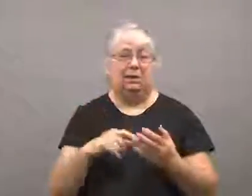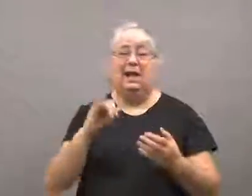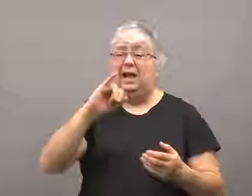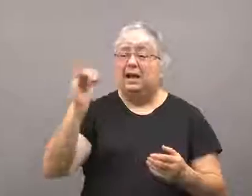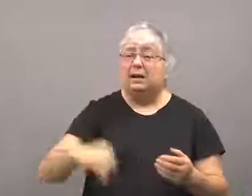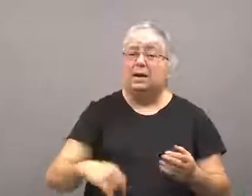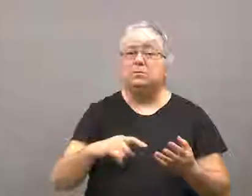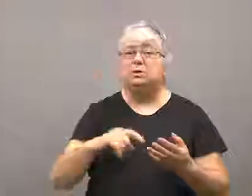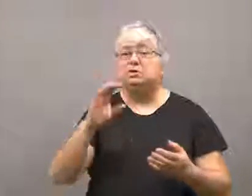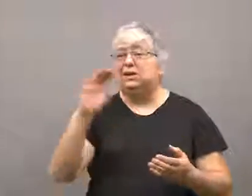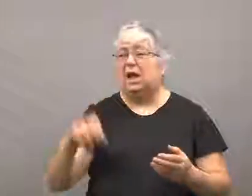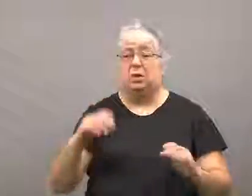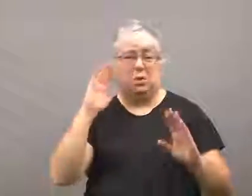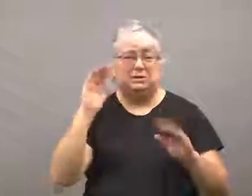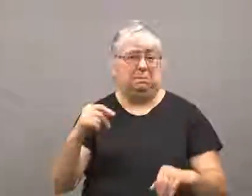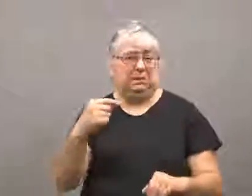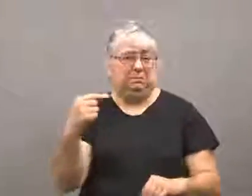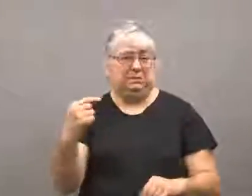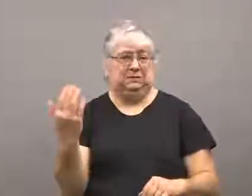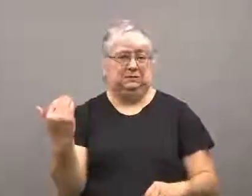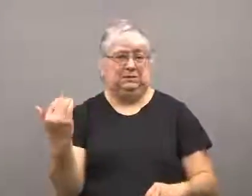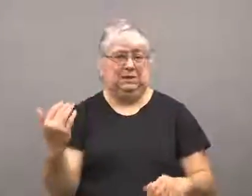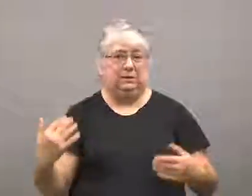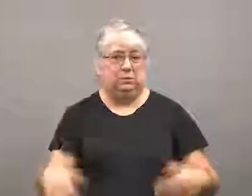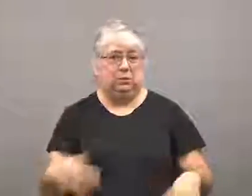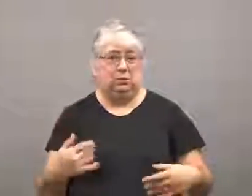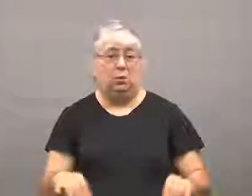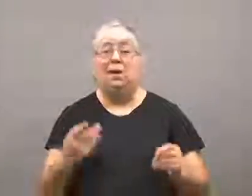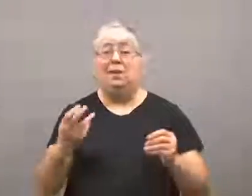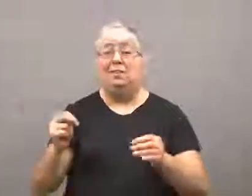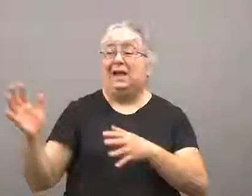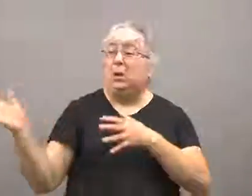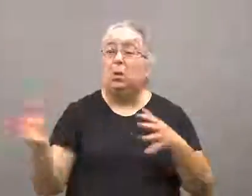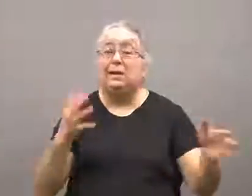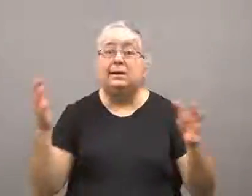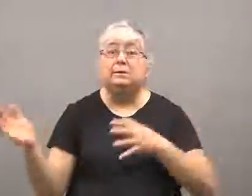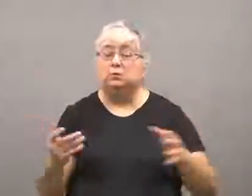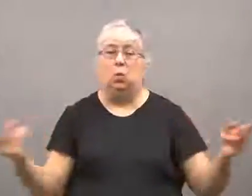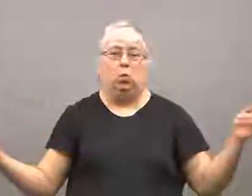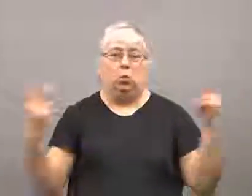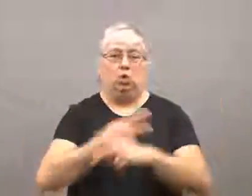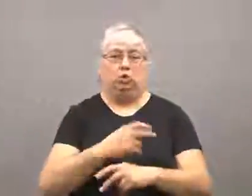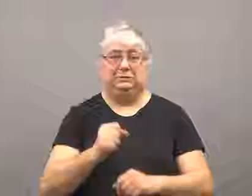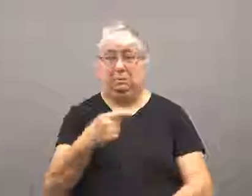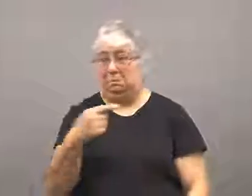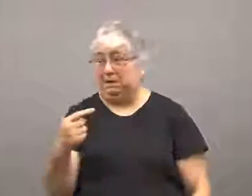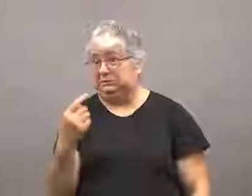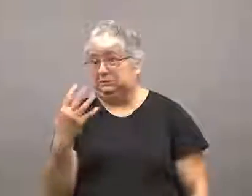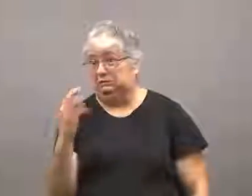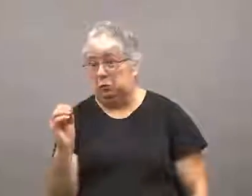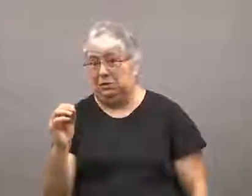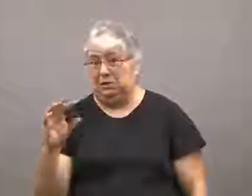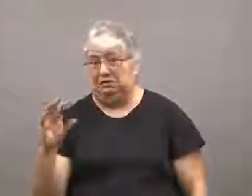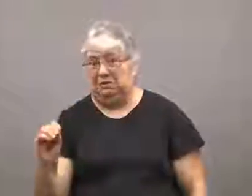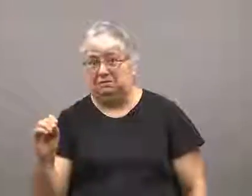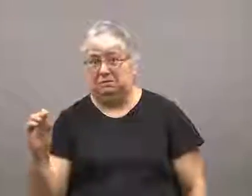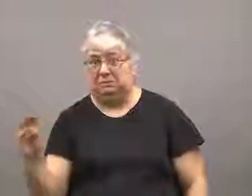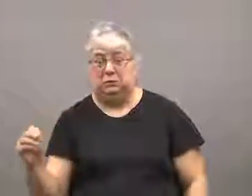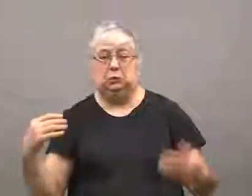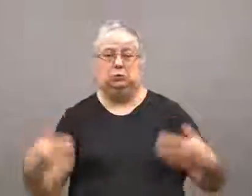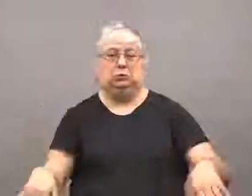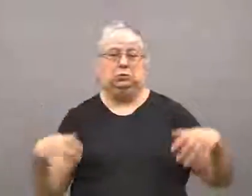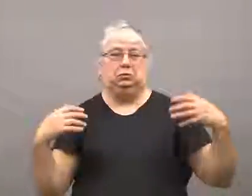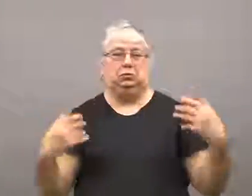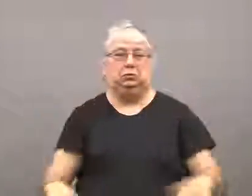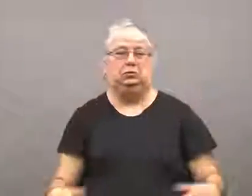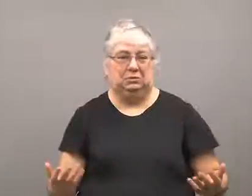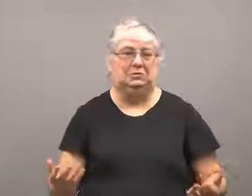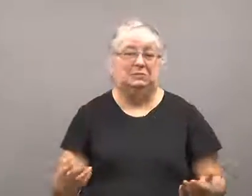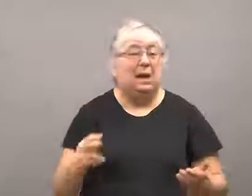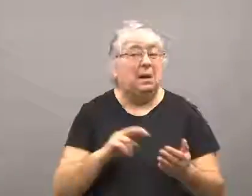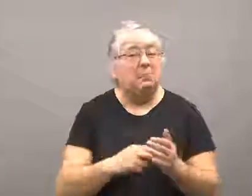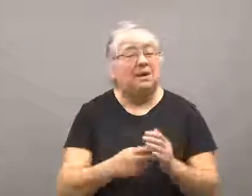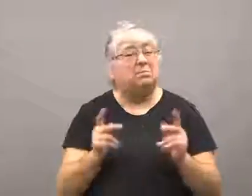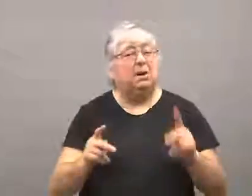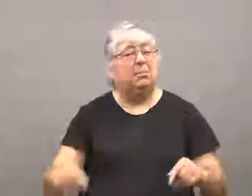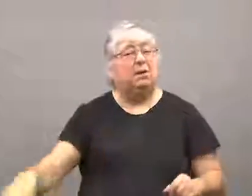Indianapolis and Chicago expect to see -15 degrees.